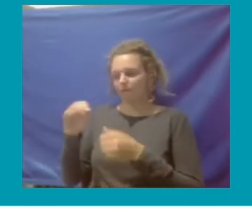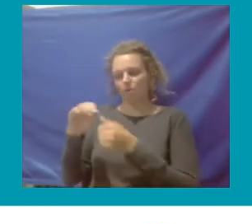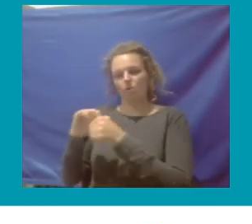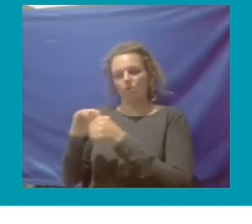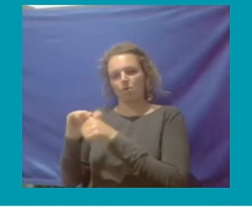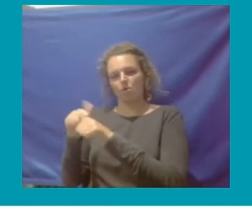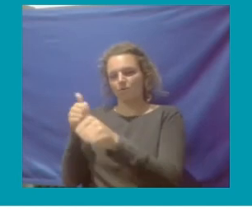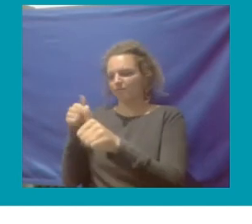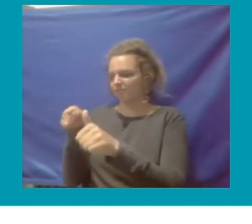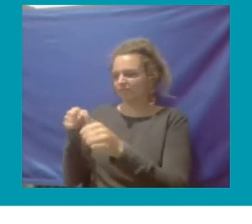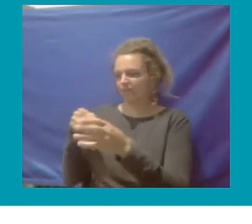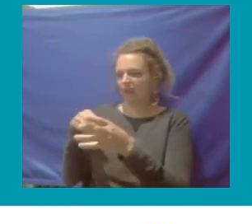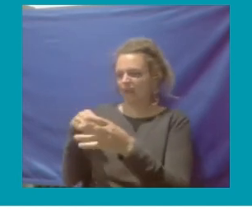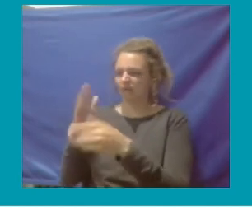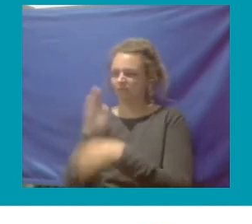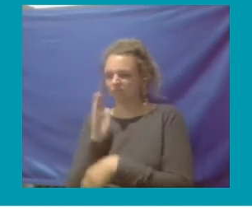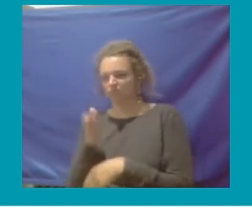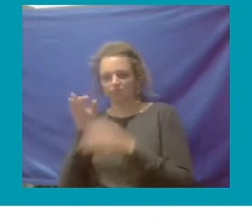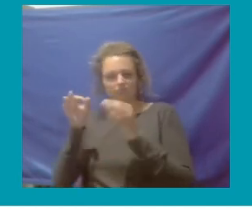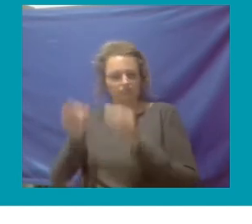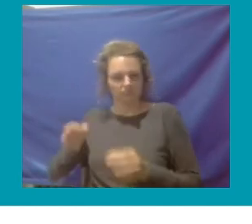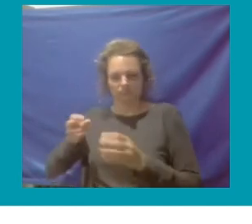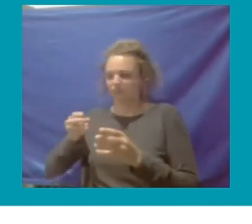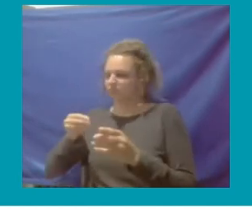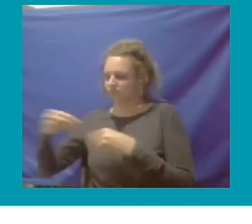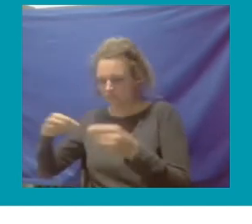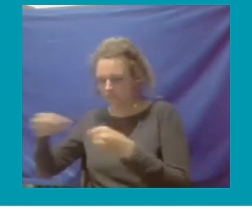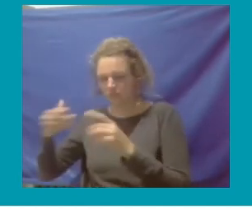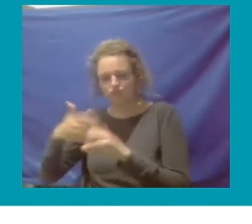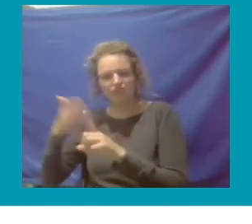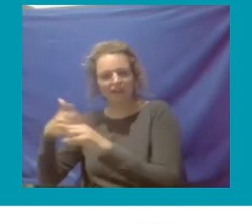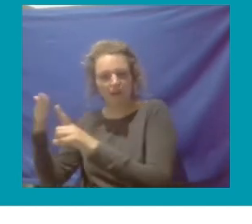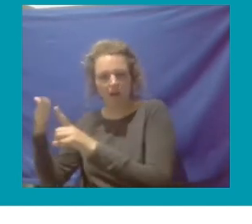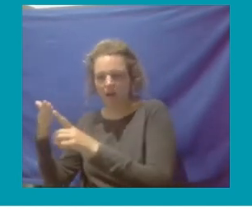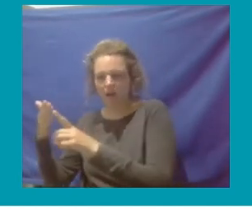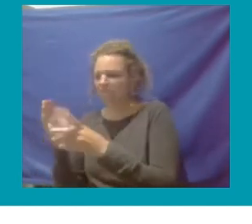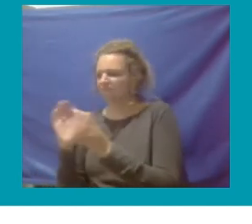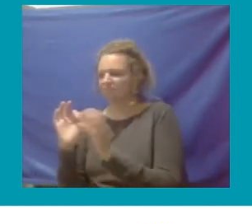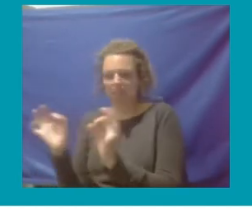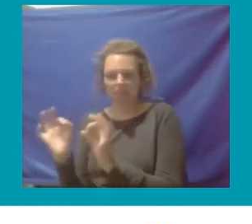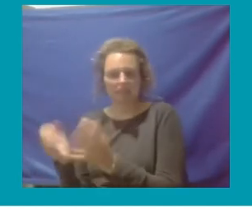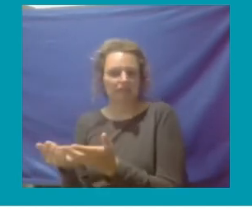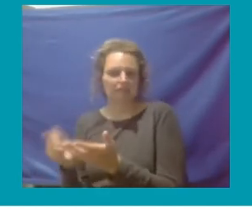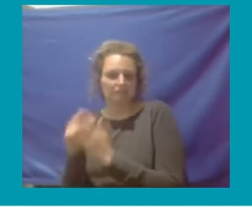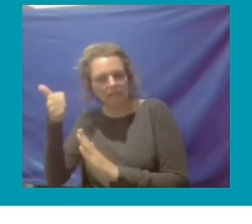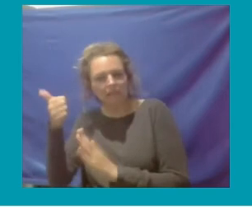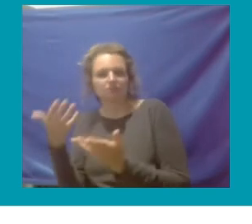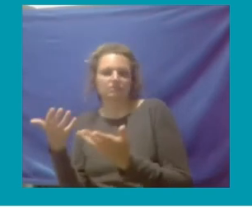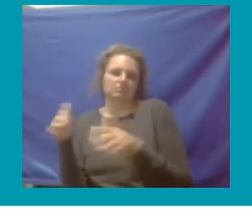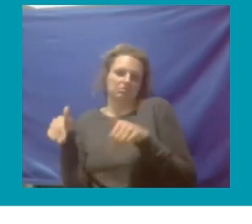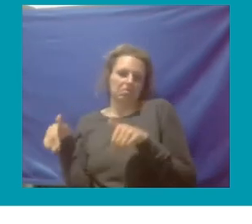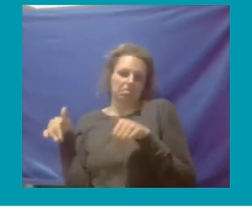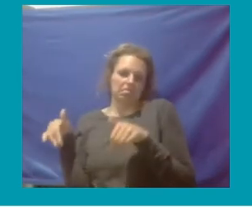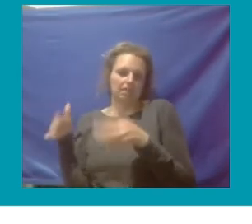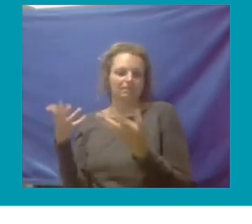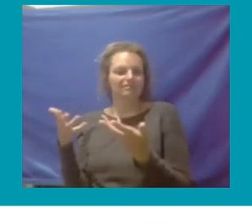people that doesn't respect talent. So those companies who aren't kind of getting with the program really are going to suffer, I think,